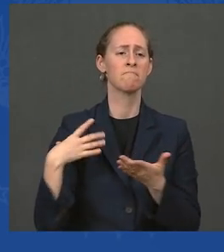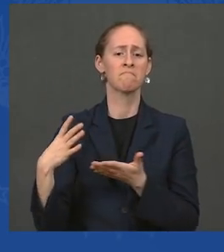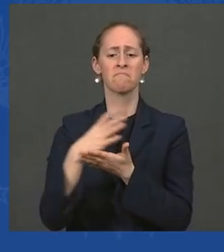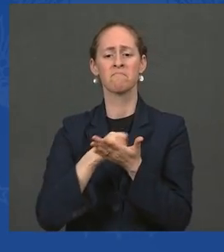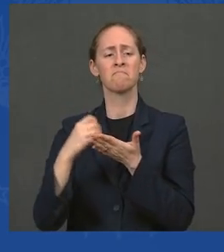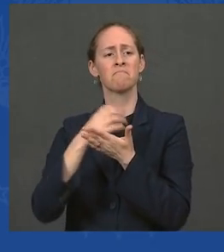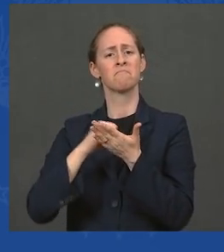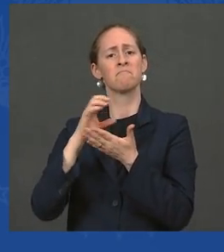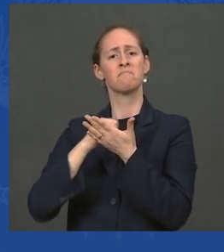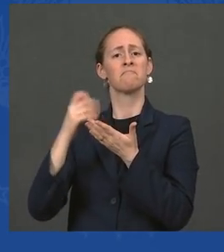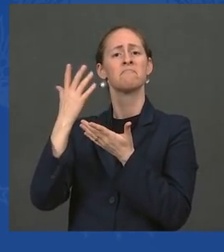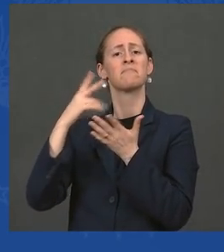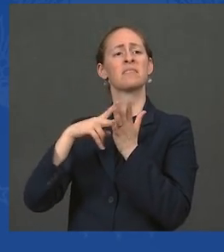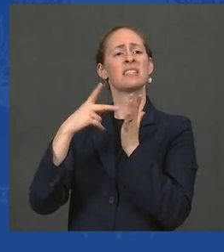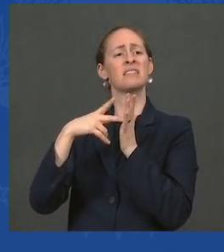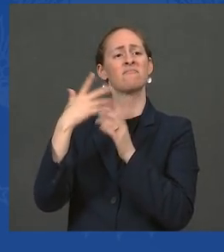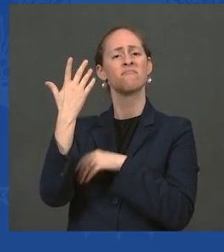I was a single dad for five years.